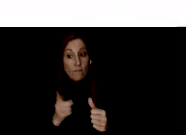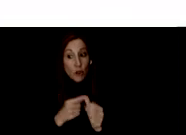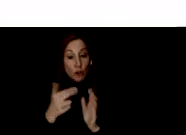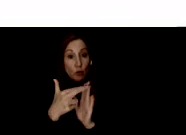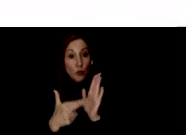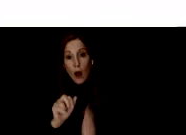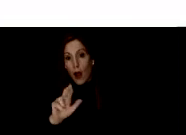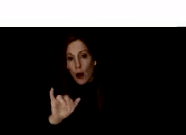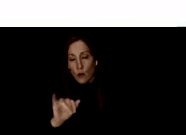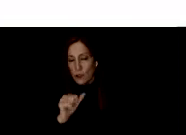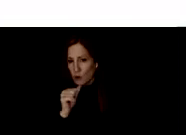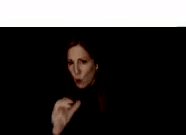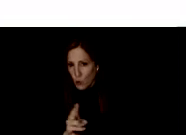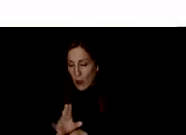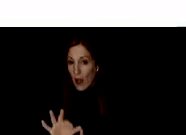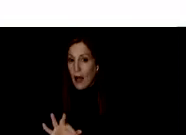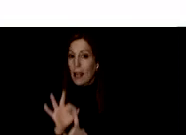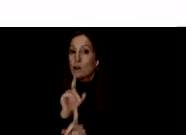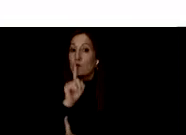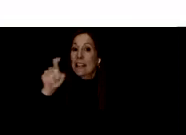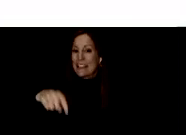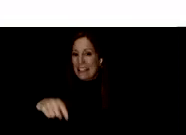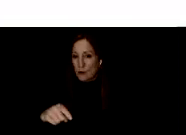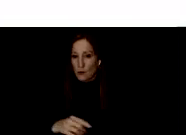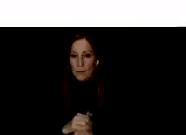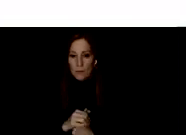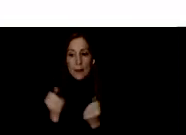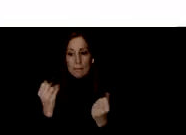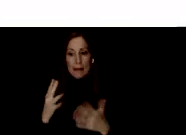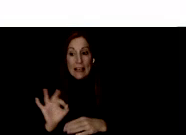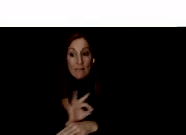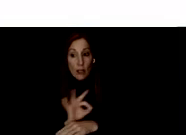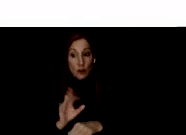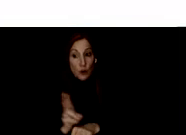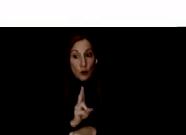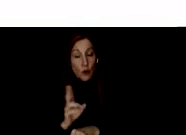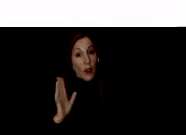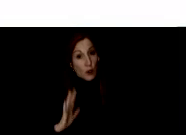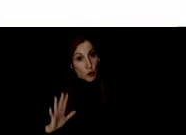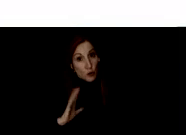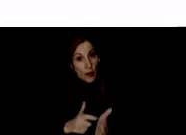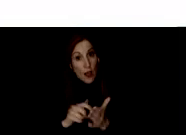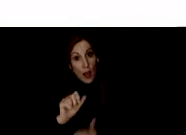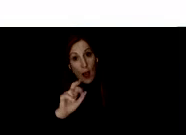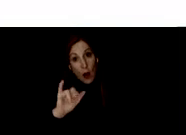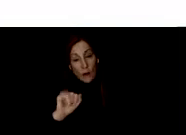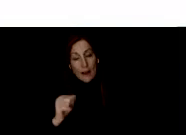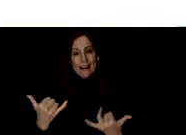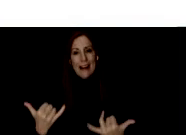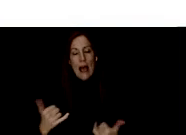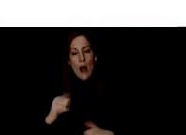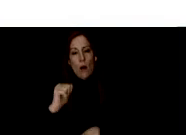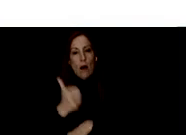is don't use it unless you really need to. Many functions that used to require ARIA attributes are now implemented in HTML 5,